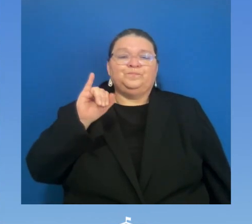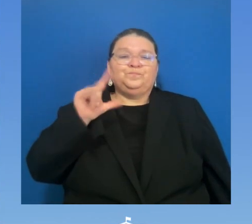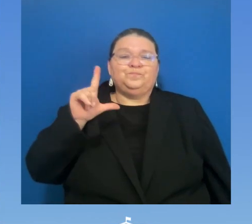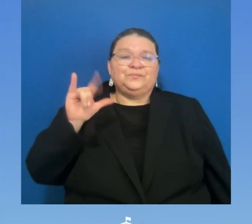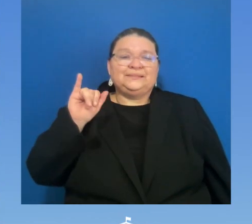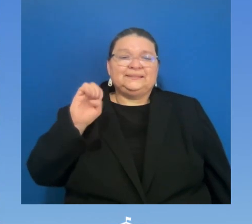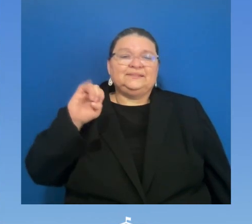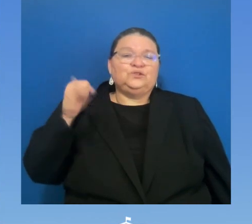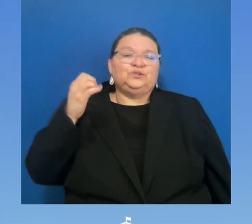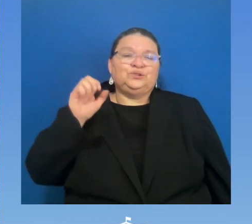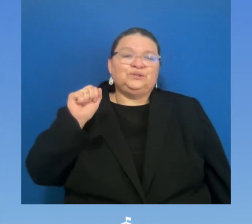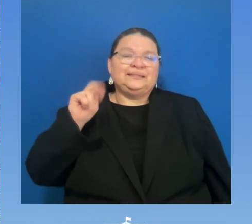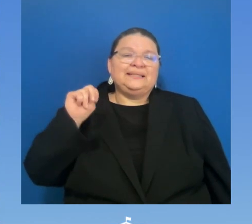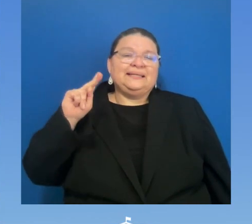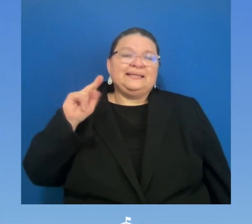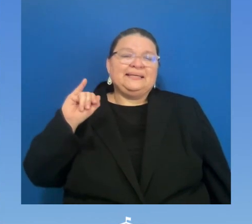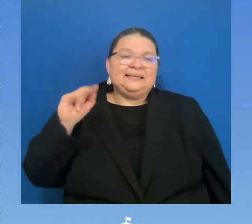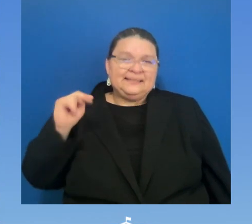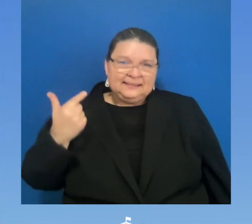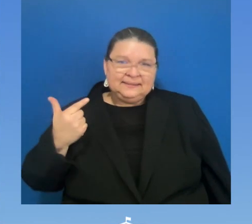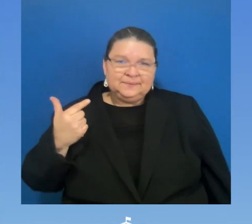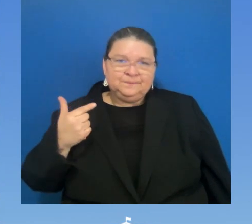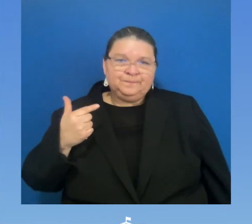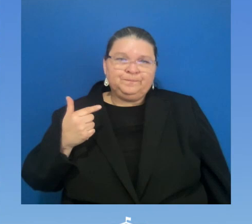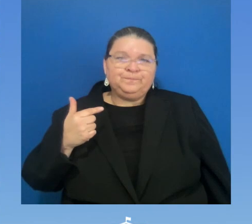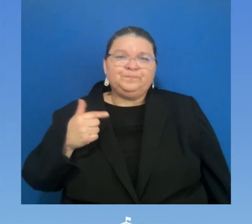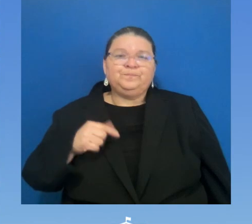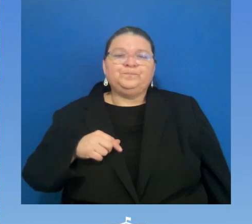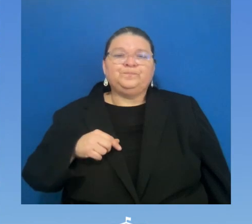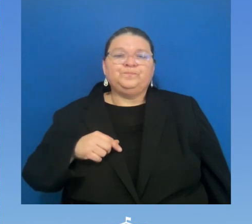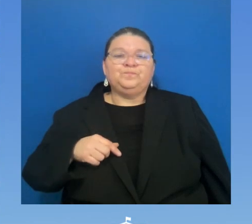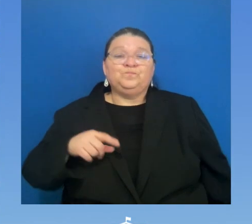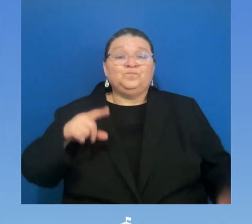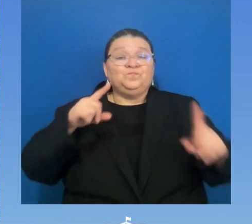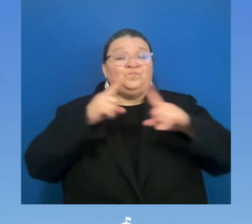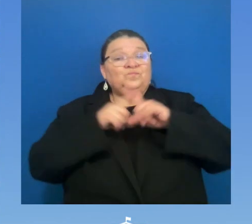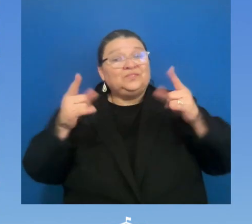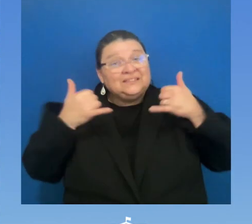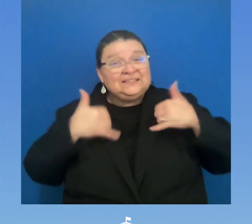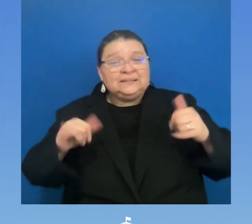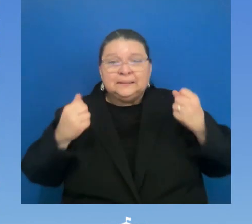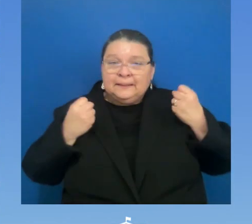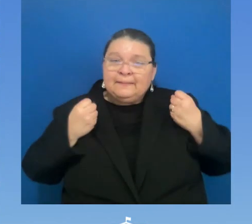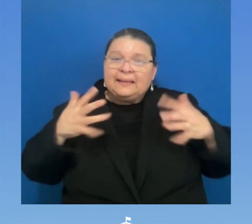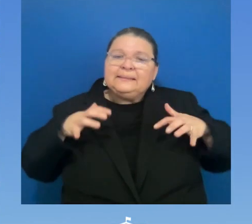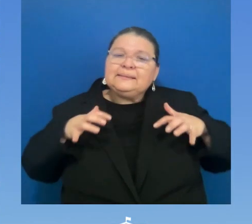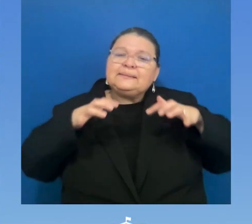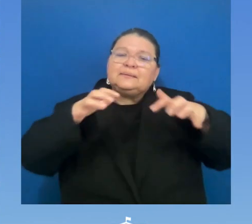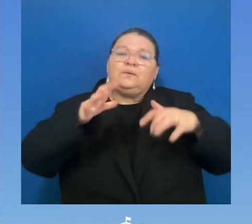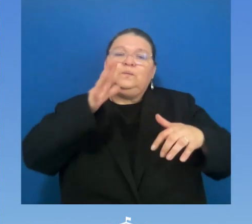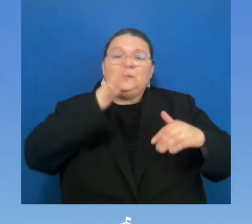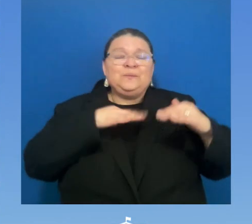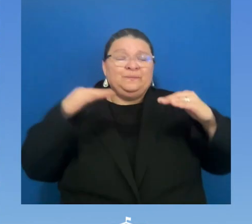who are paid less than men for equal work. So how do we pay men and women equal pay for equal work?